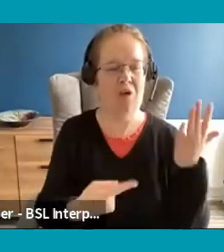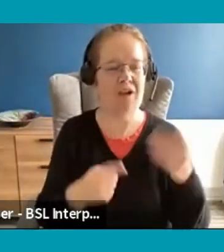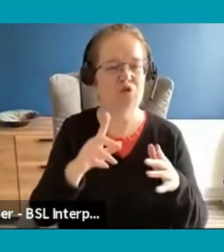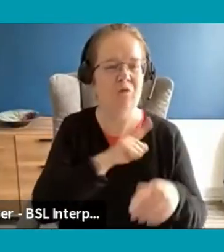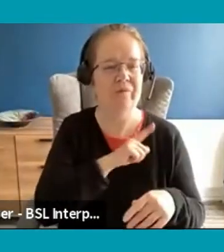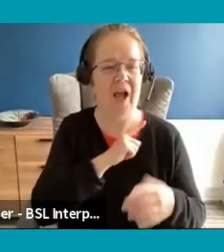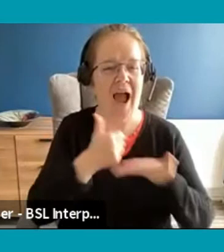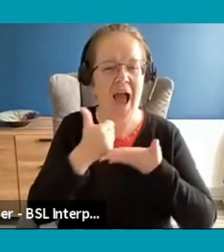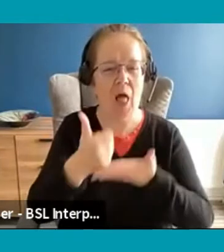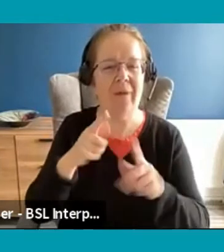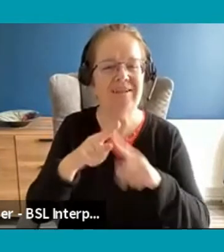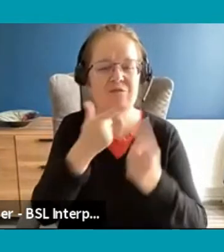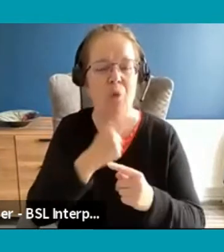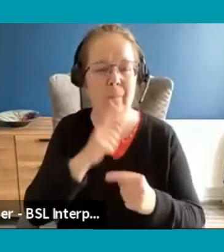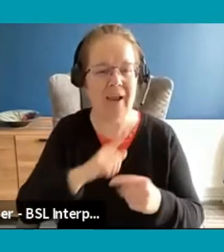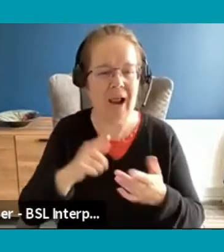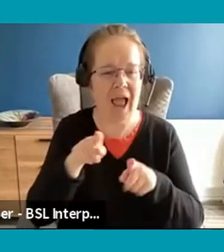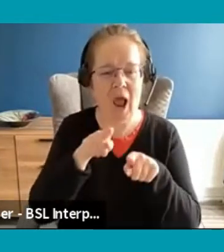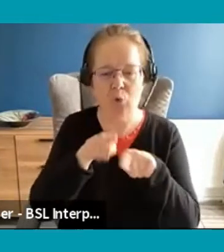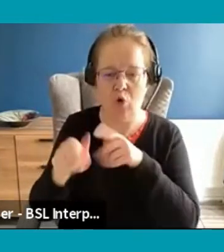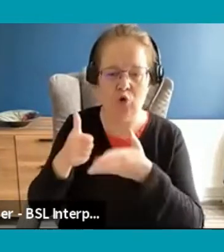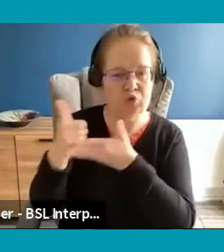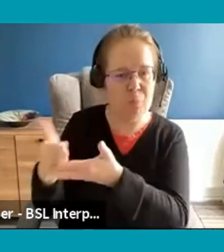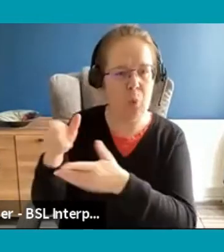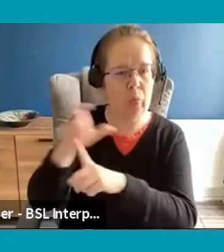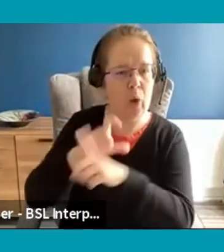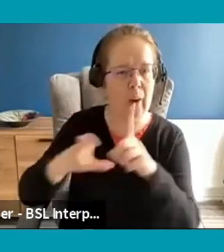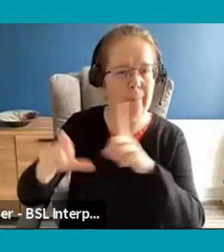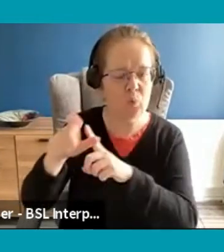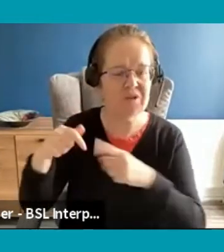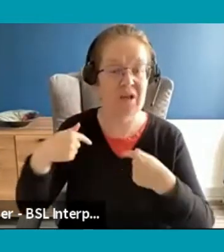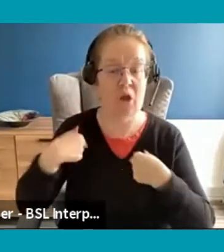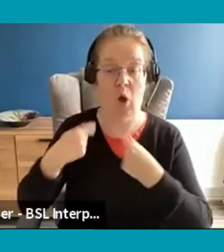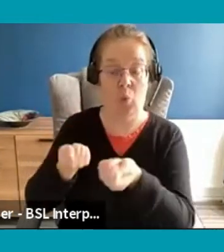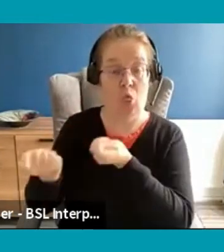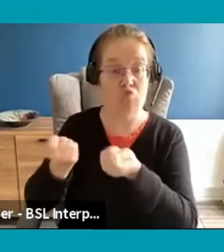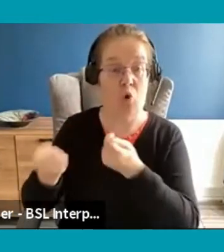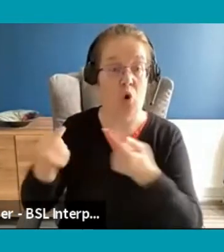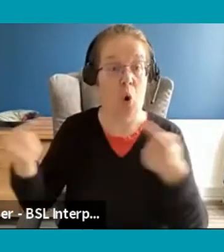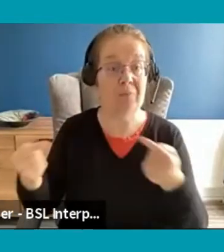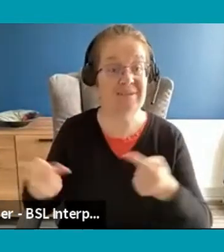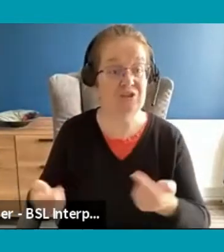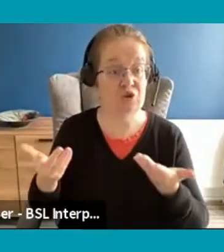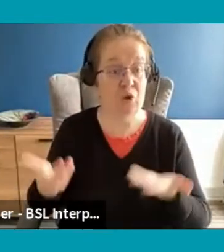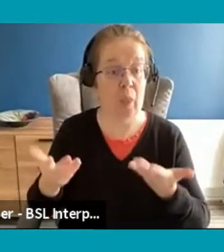You know trying to help out in the community, we're we're running a competition at the moment with all the special educational needs,